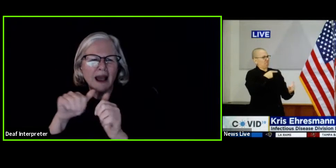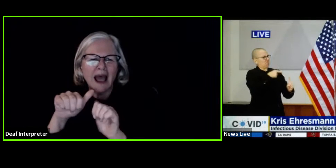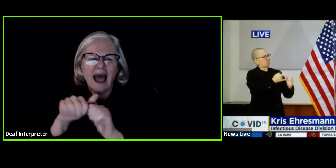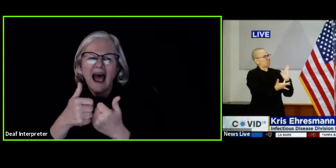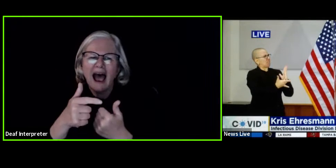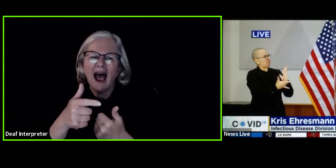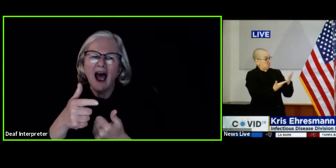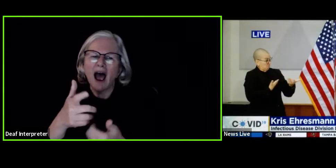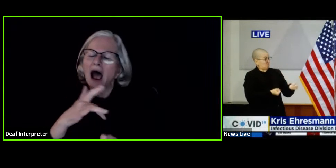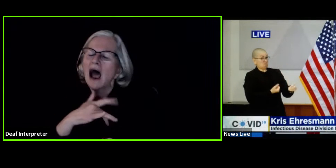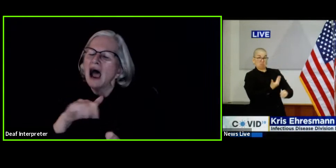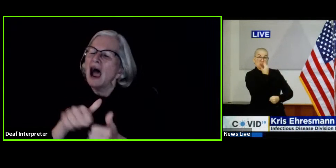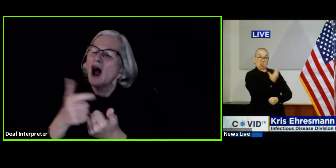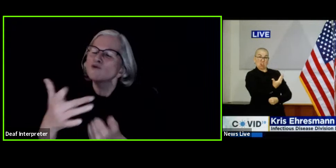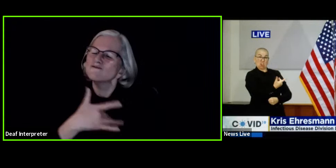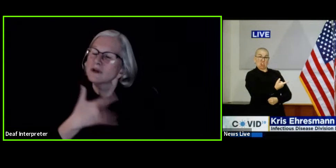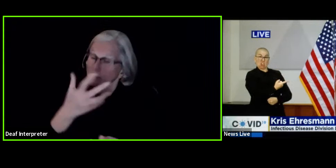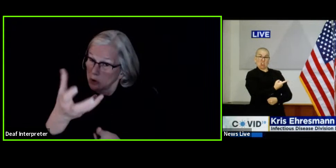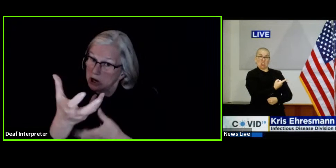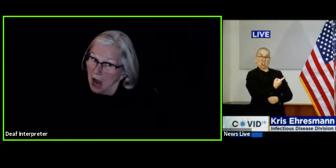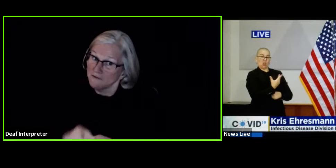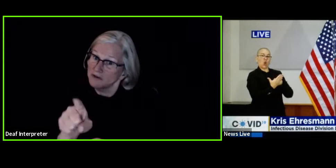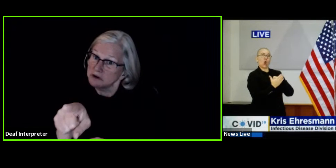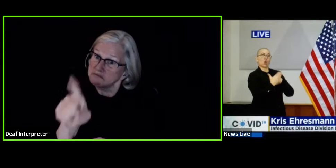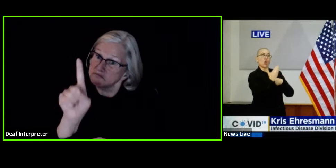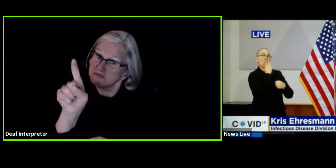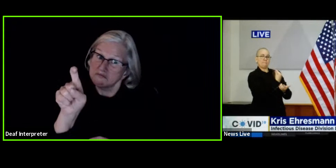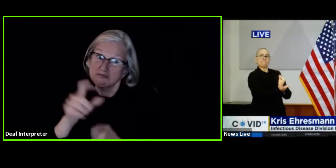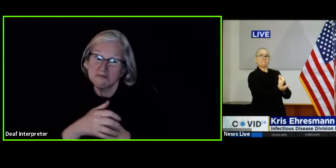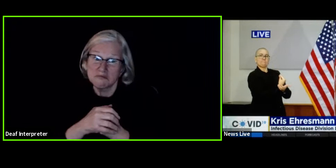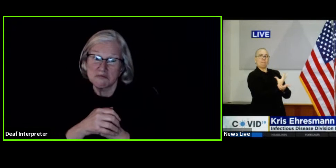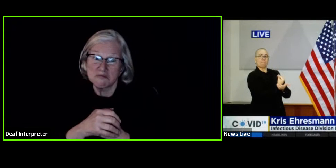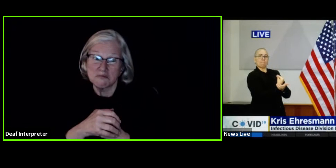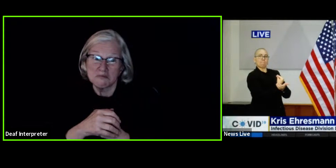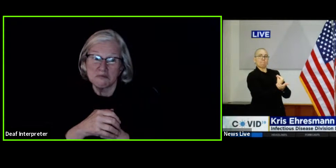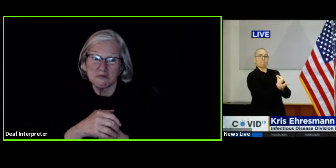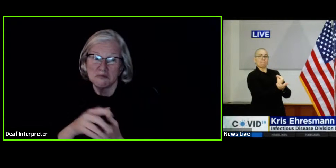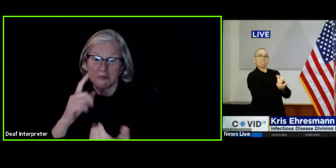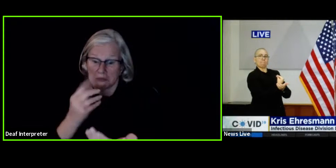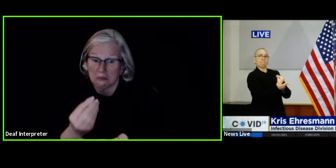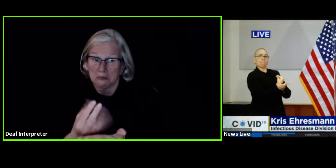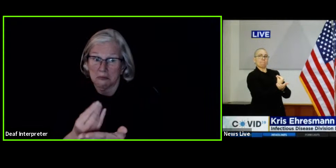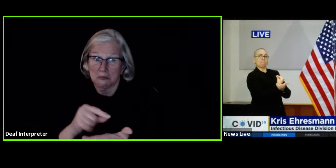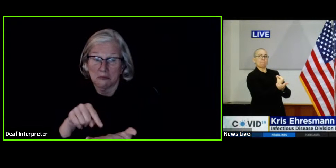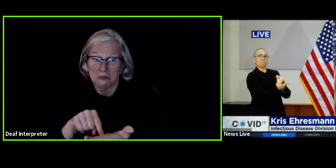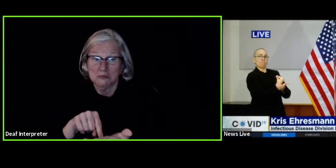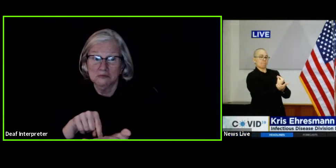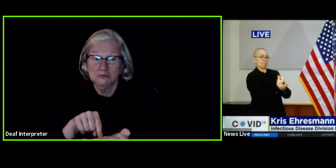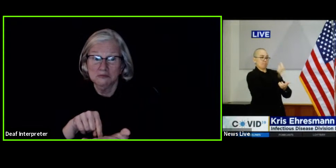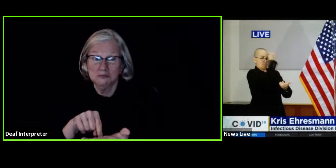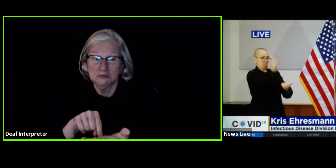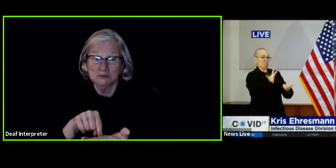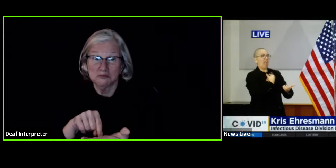HAVE BEEN WITHIN SIX OF A PERSON -- 10 FEET OR 15 FEET?